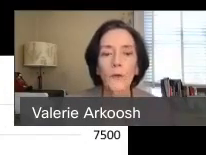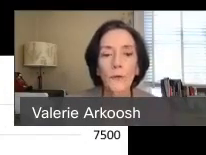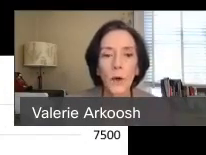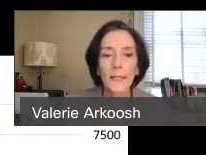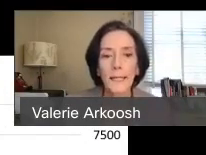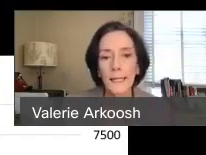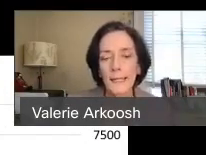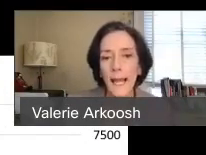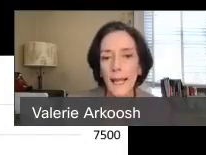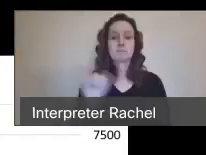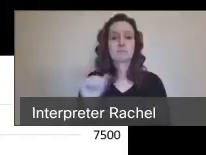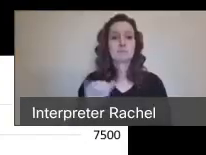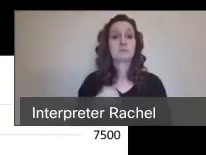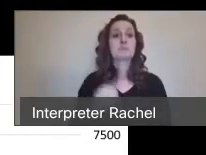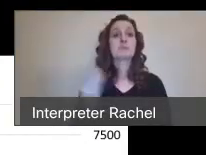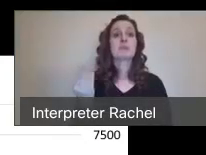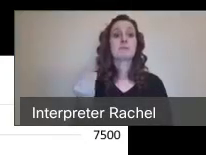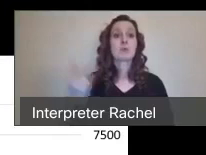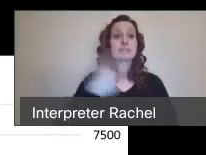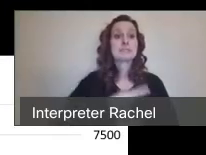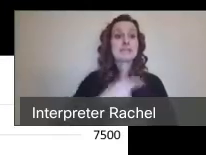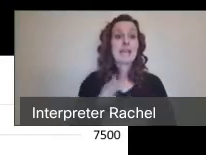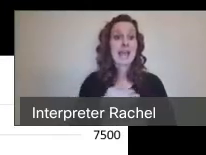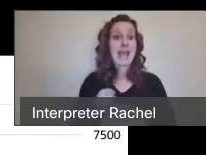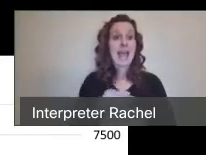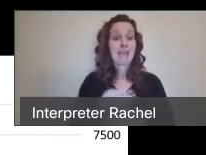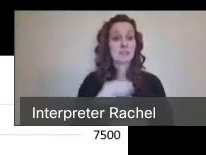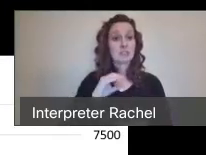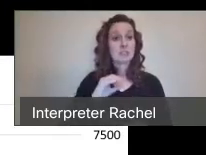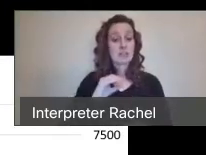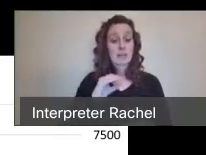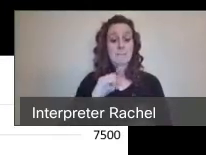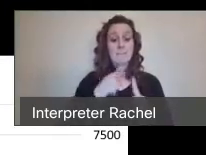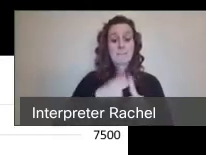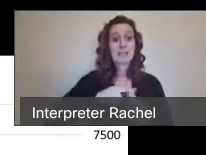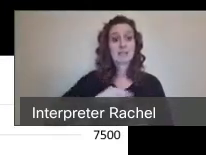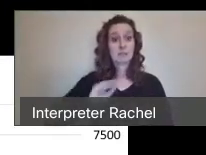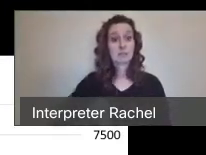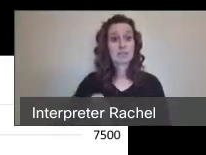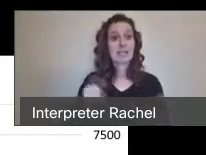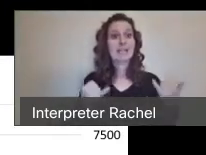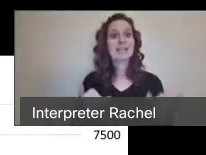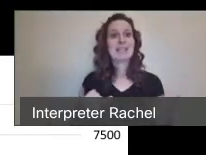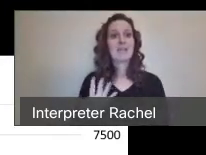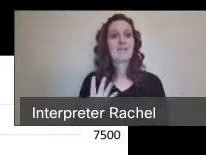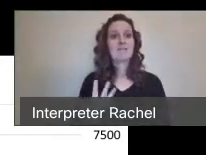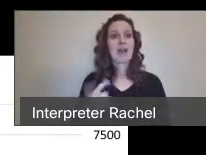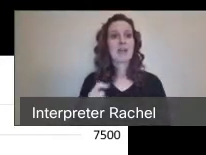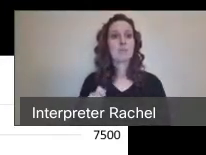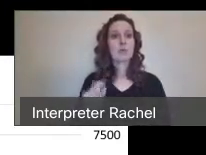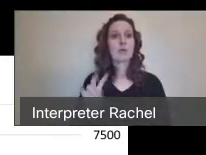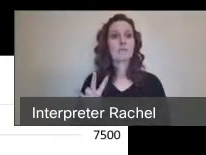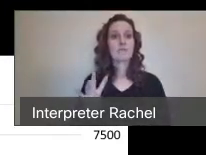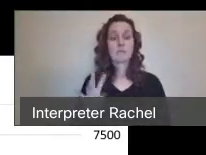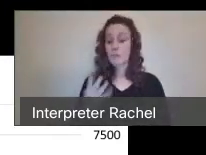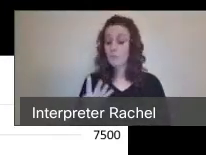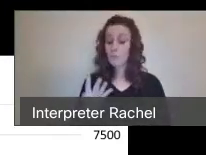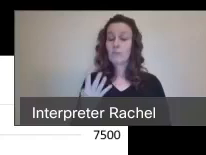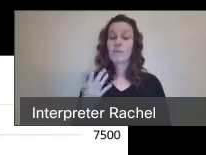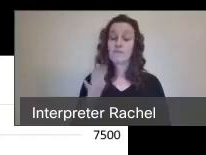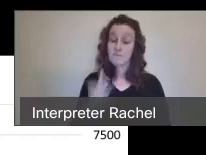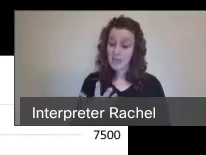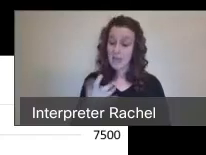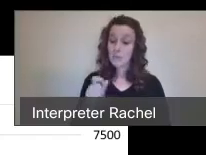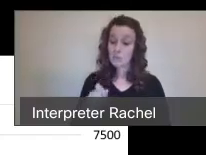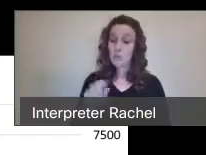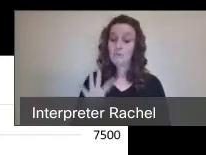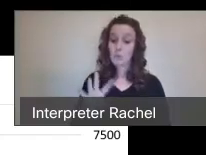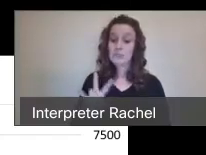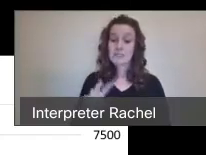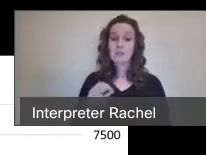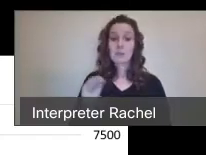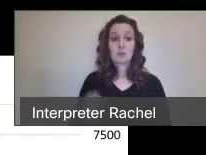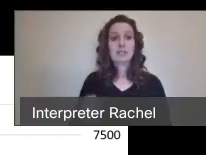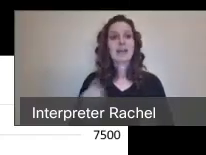14-day average positivity rate is now 5.47% as of Thursday, February the 25th, compared with